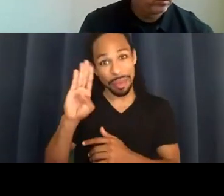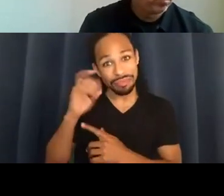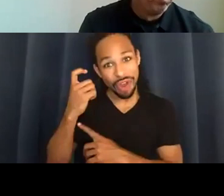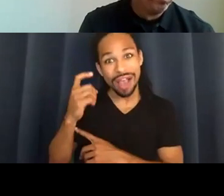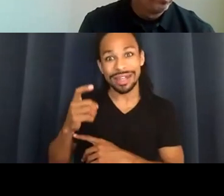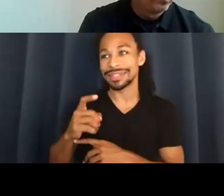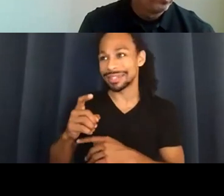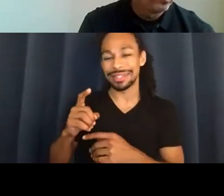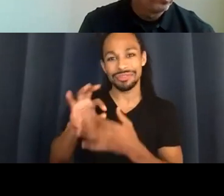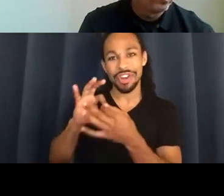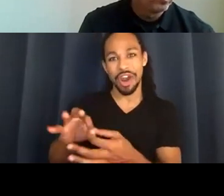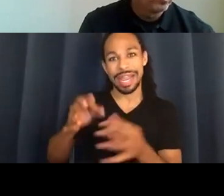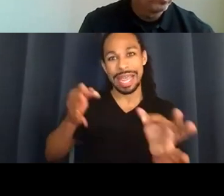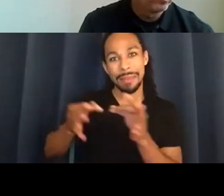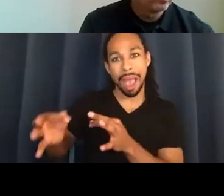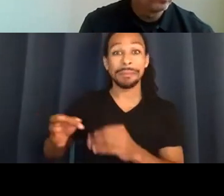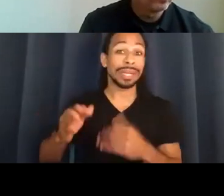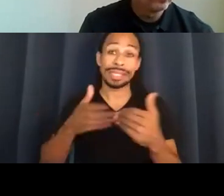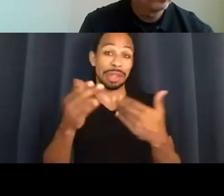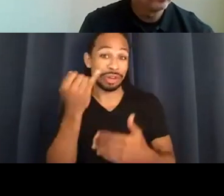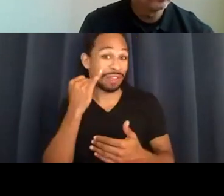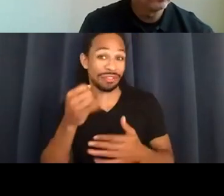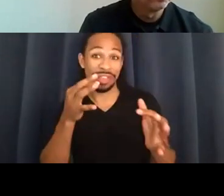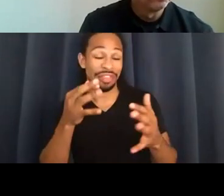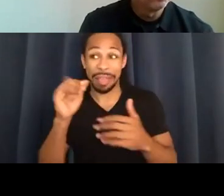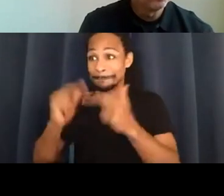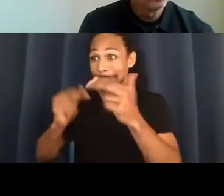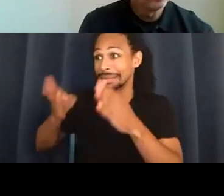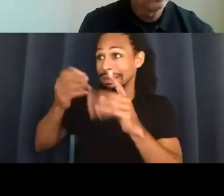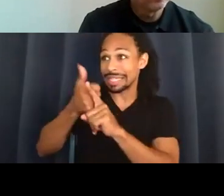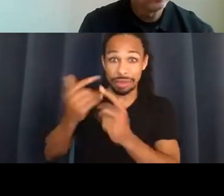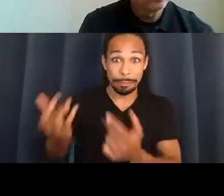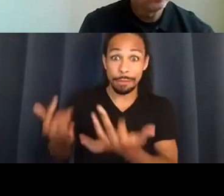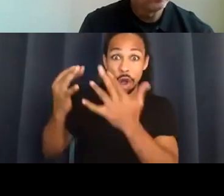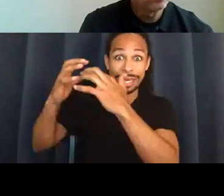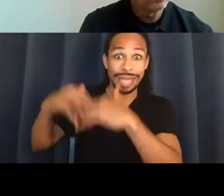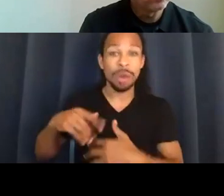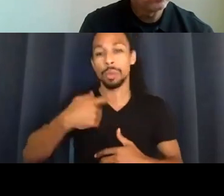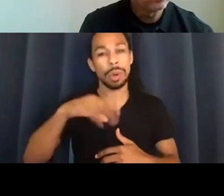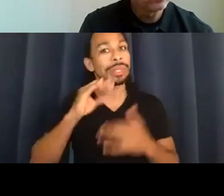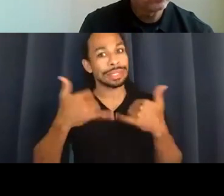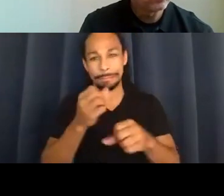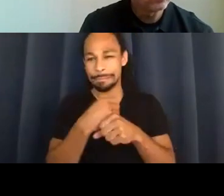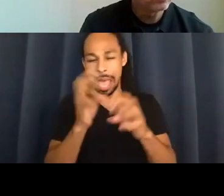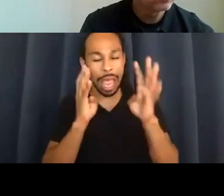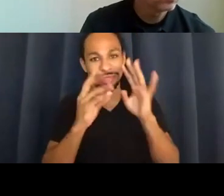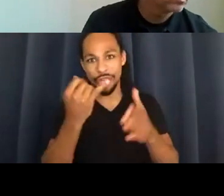matter if the building is burning down, we're going to make the art. How do we get into